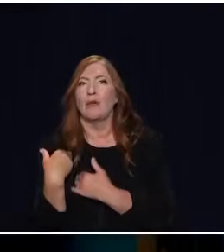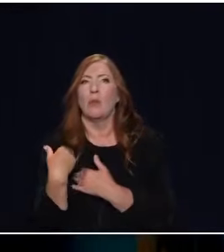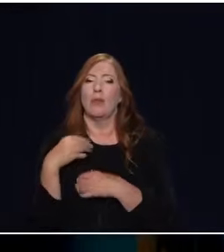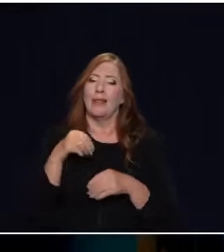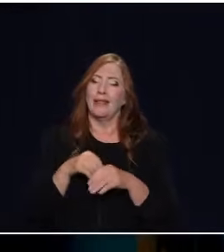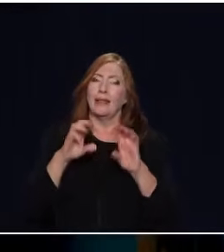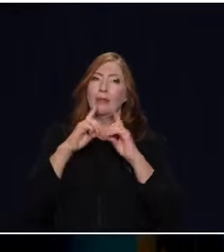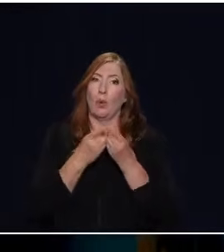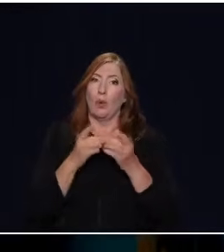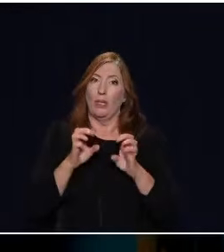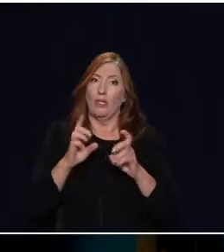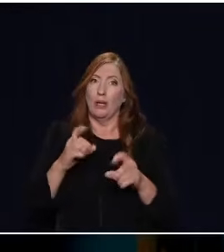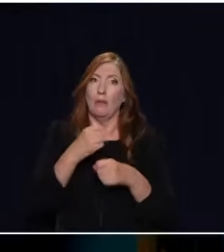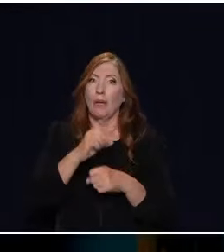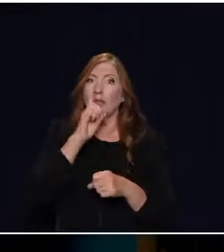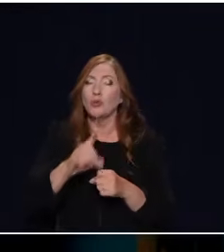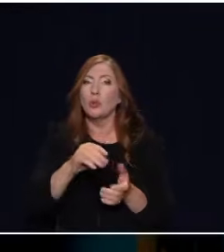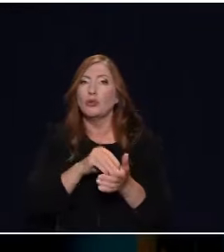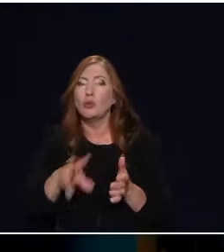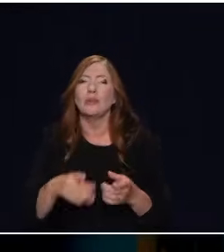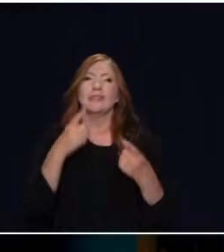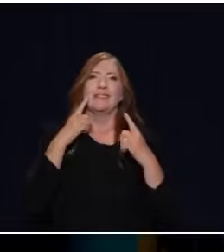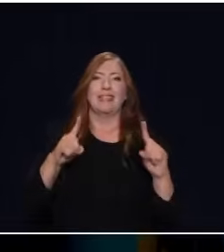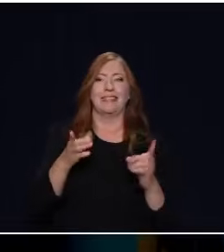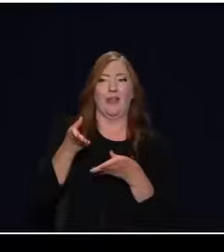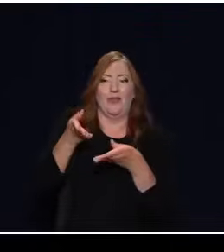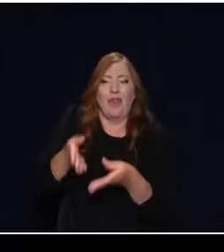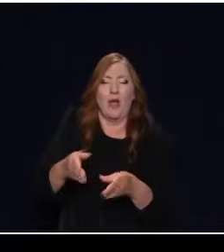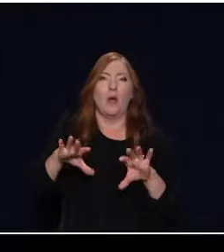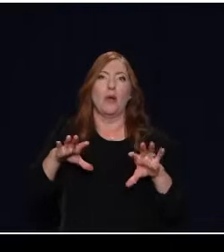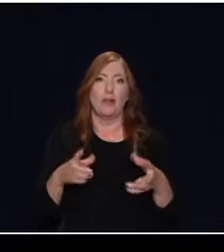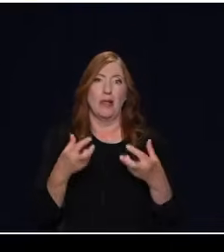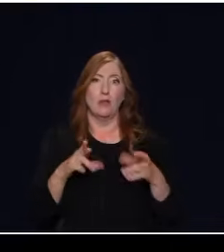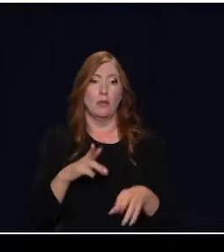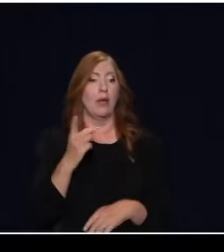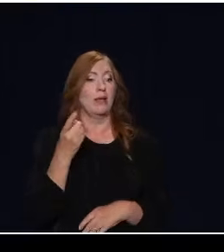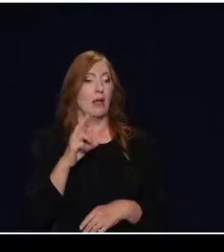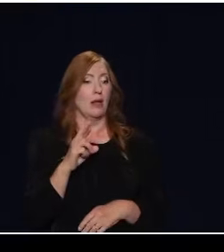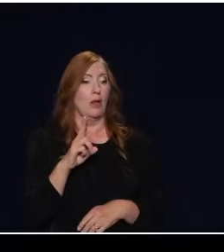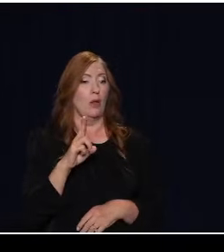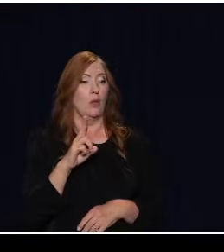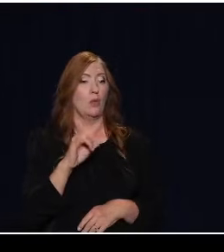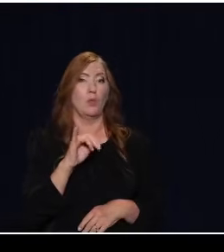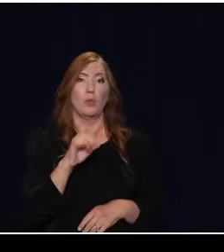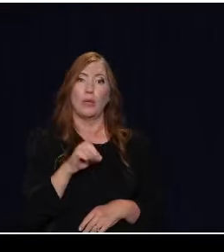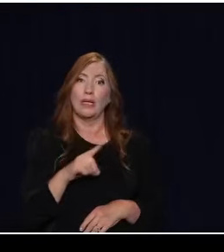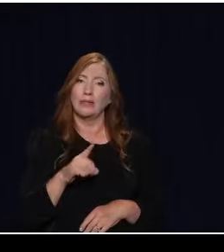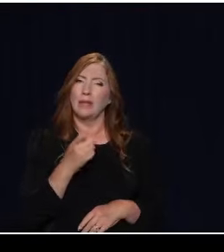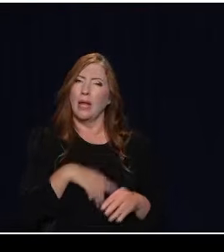WE ARE STANDING UP FOR THEM AND BRINGING ACCOUNTABILITY BACK TO THE DEPARTMENT OF EDUCATION TO